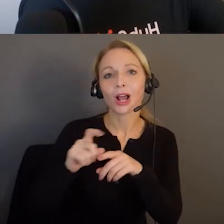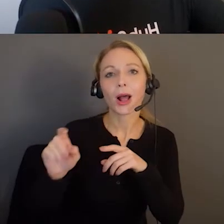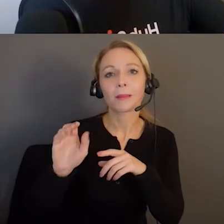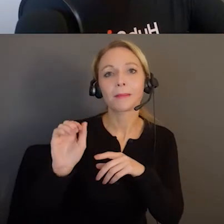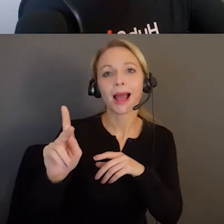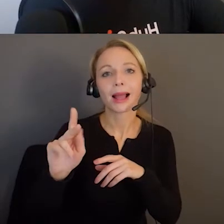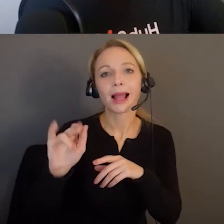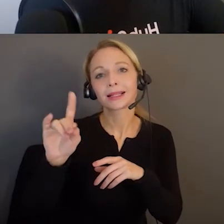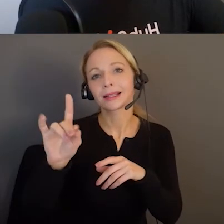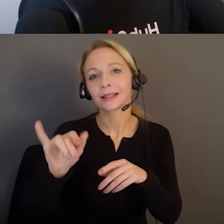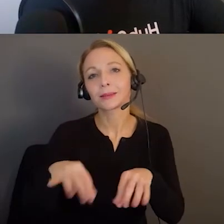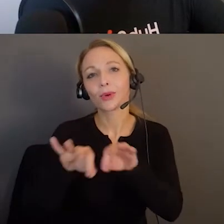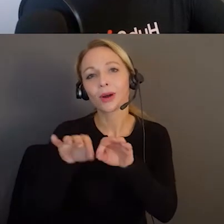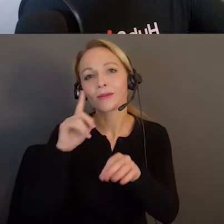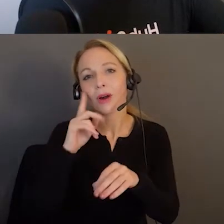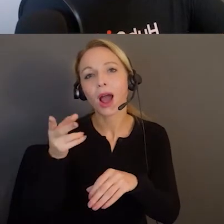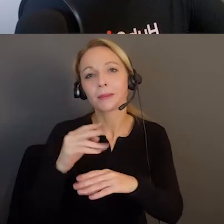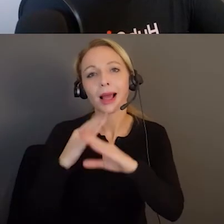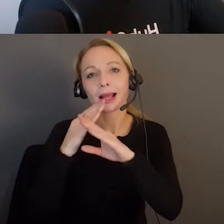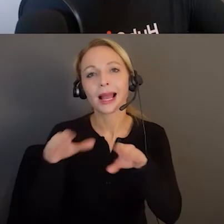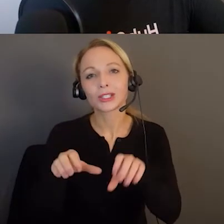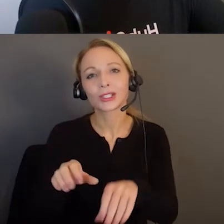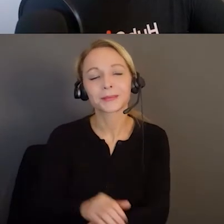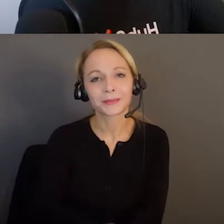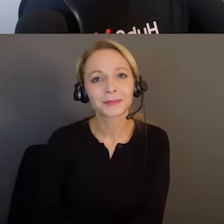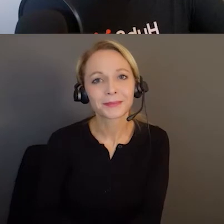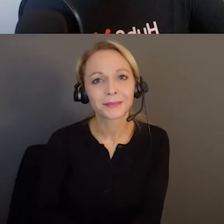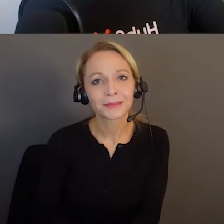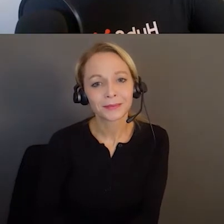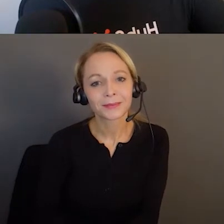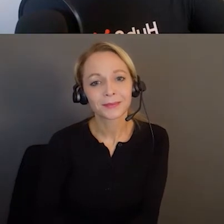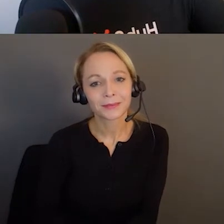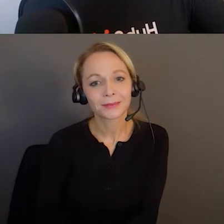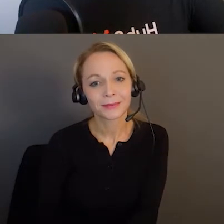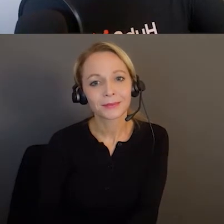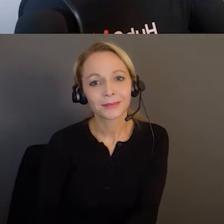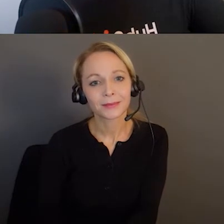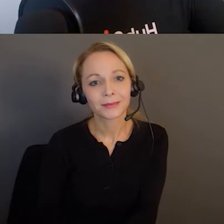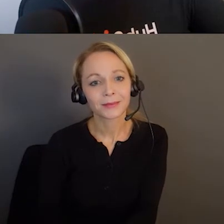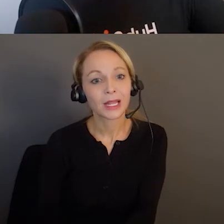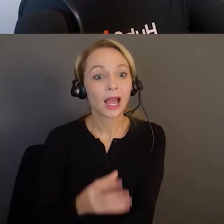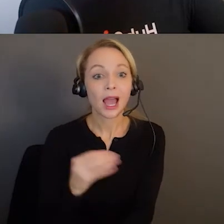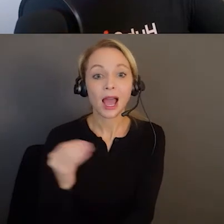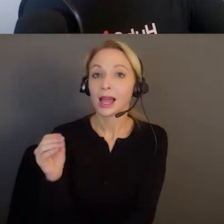LOOK AT THE ACTION AND THAT'S CLEAR AND I.D. FOR UNBLOCKING ACTIONS.